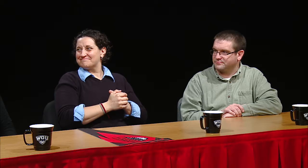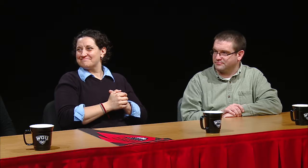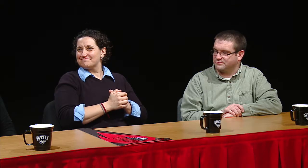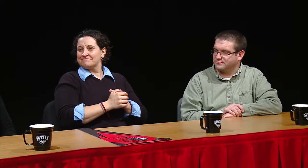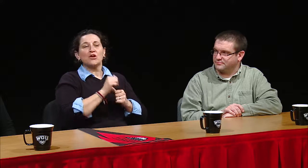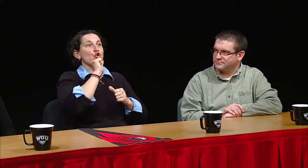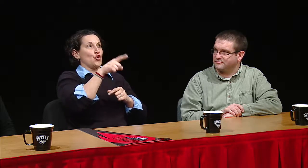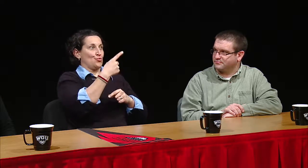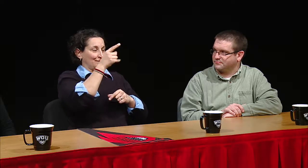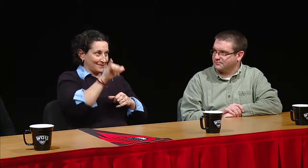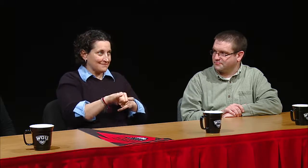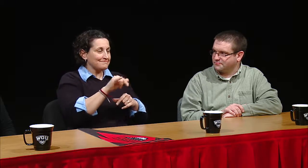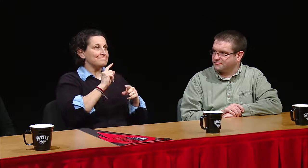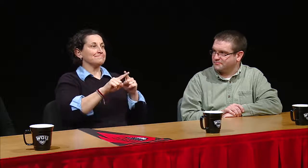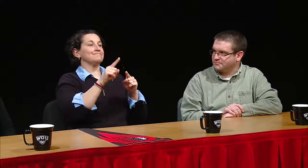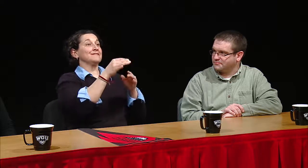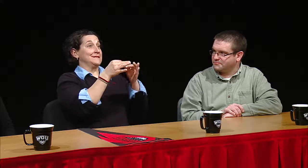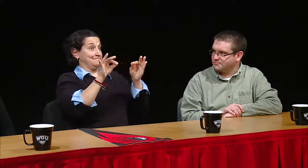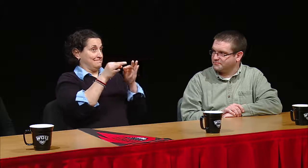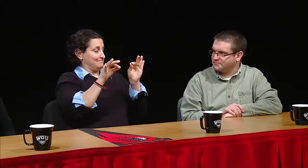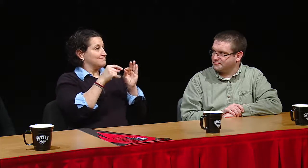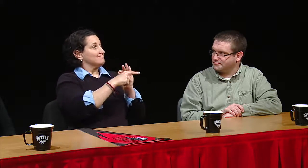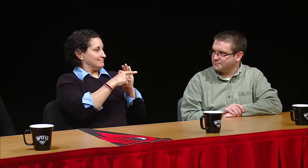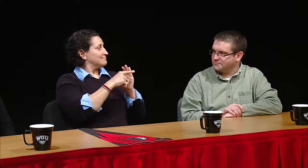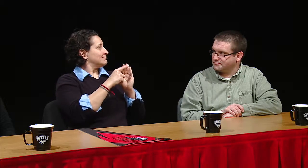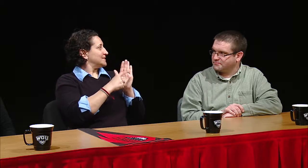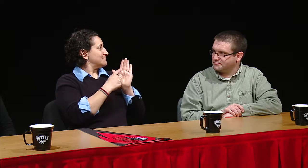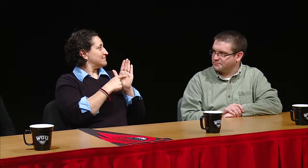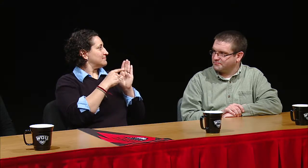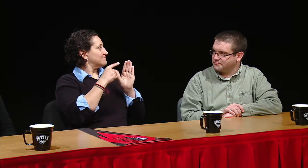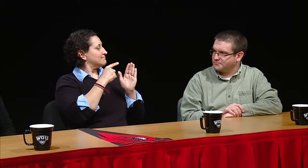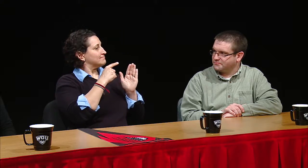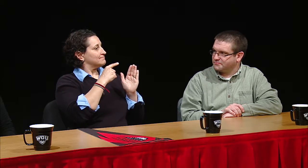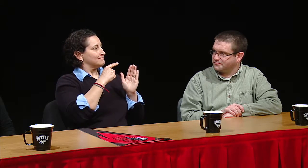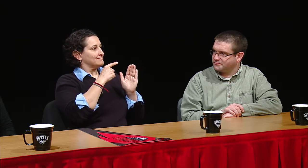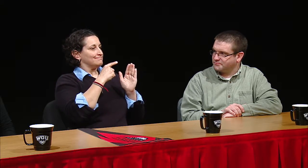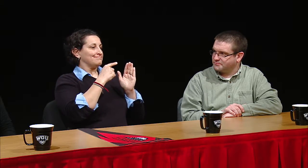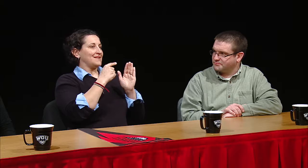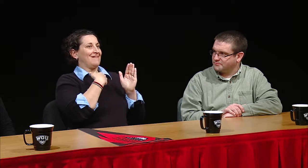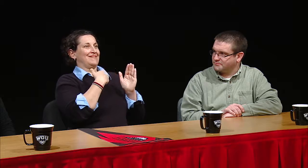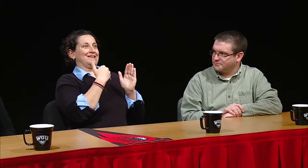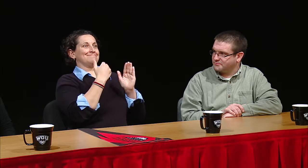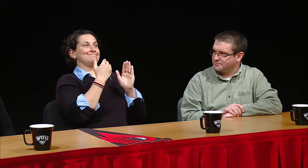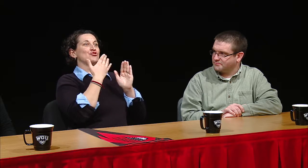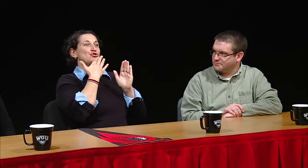at seeing the things that YouTube would spit out. But it also, again, spoke to the importance